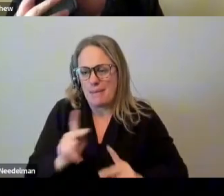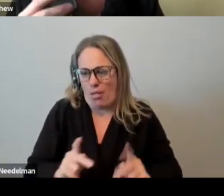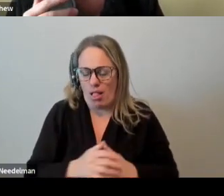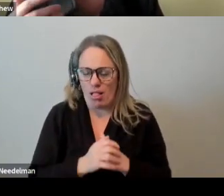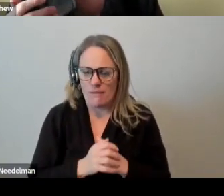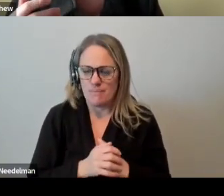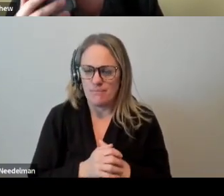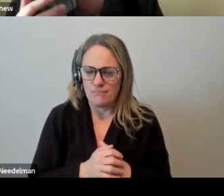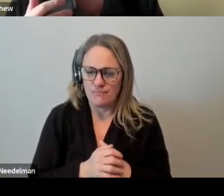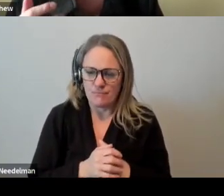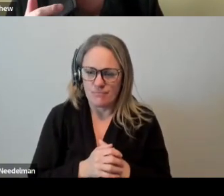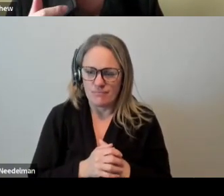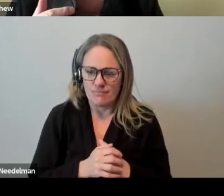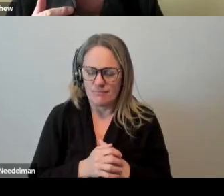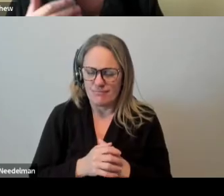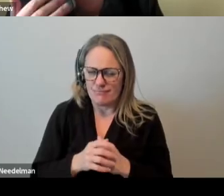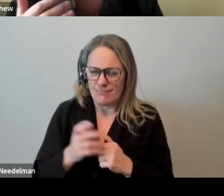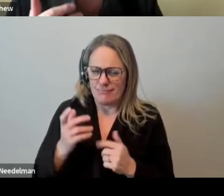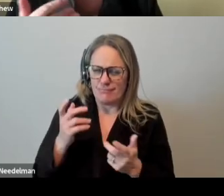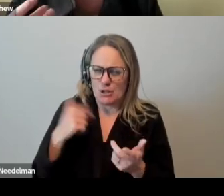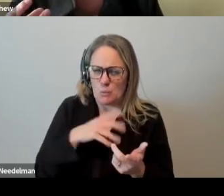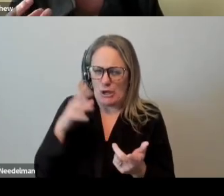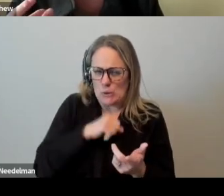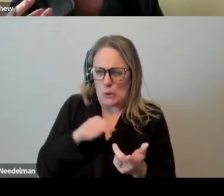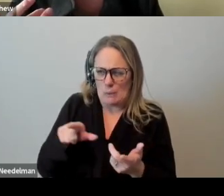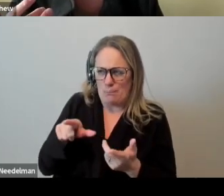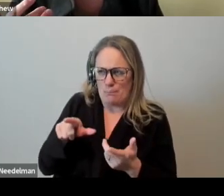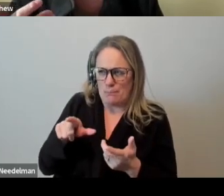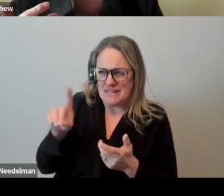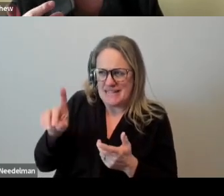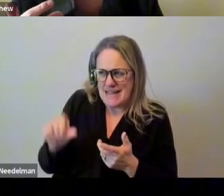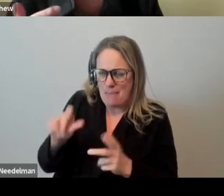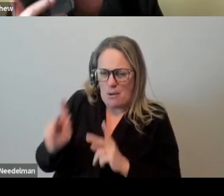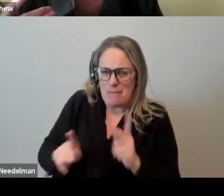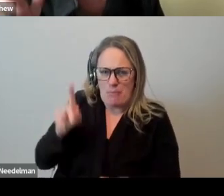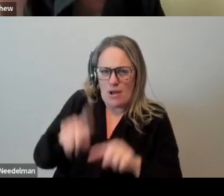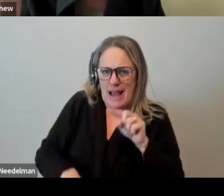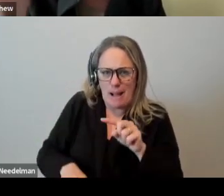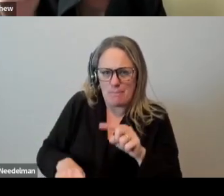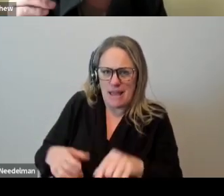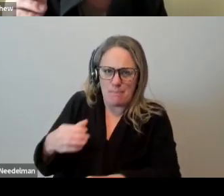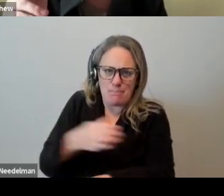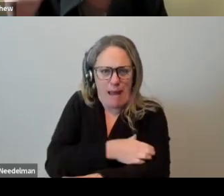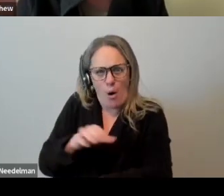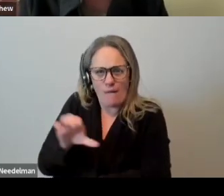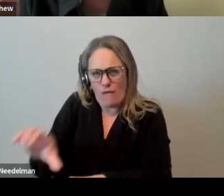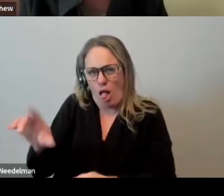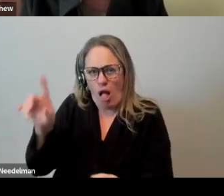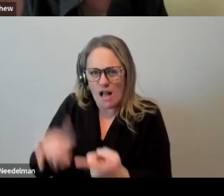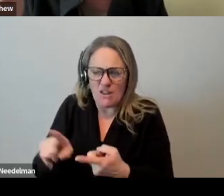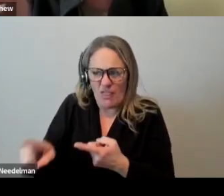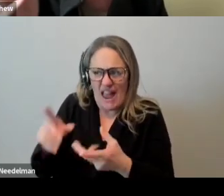with the presumption that disabled people can't be empowered and powerful until they are fixed, normalized,